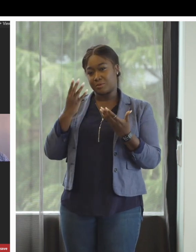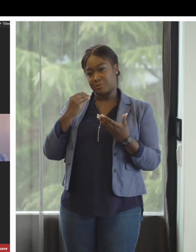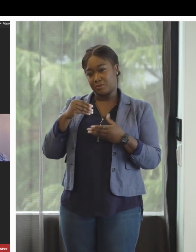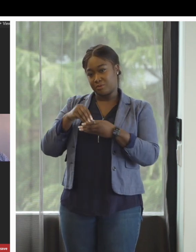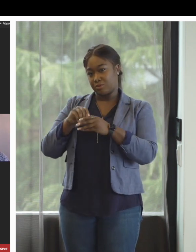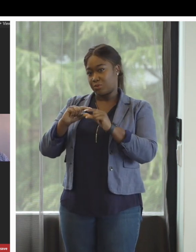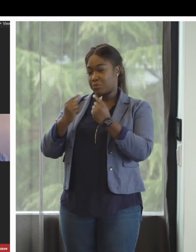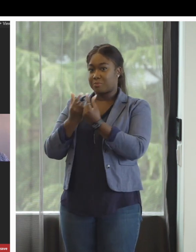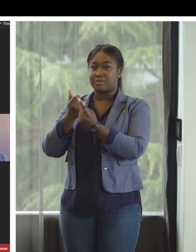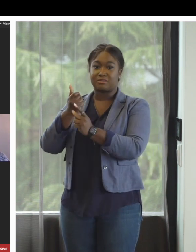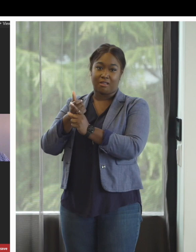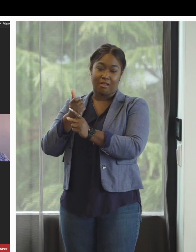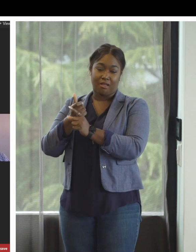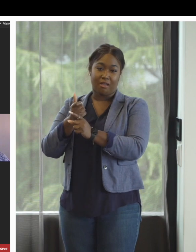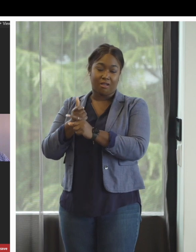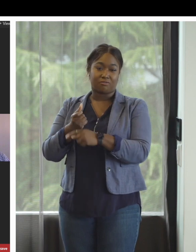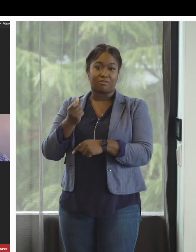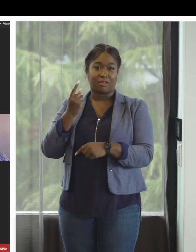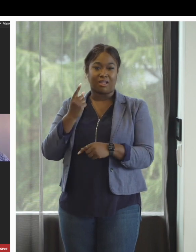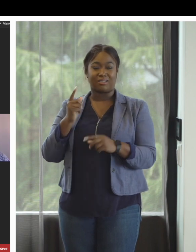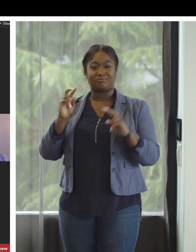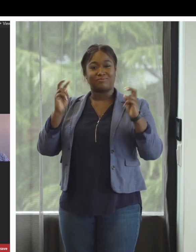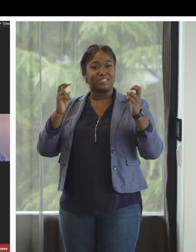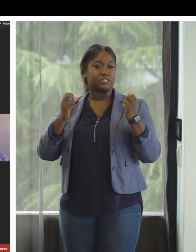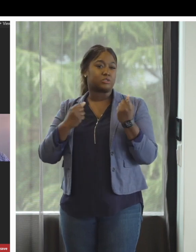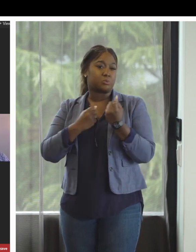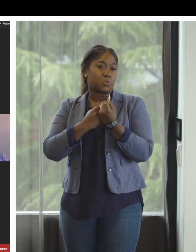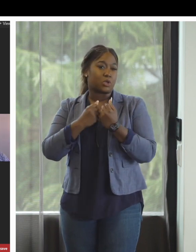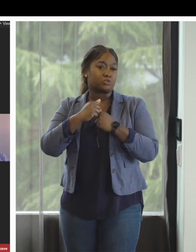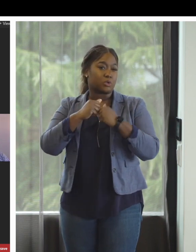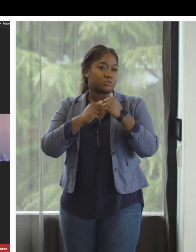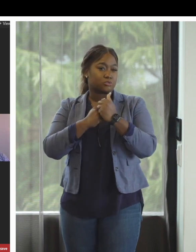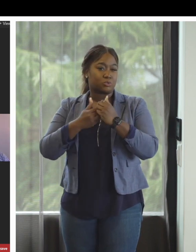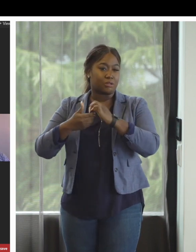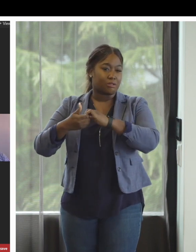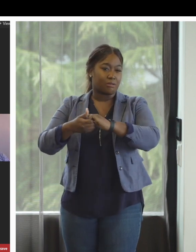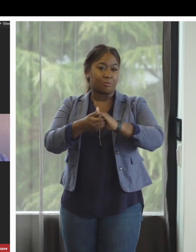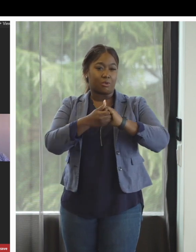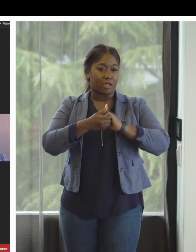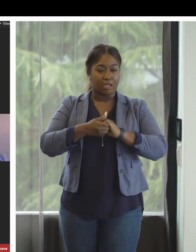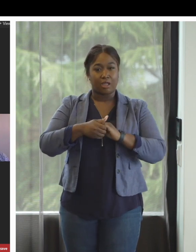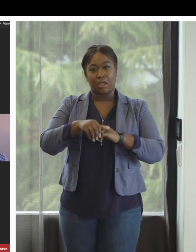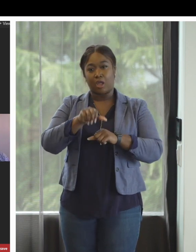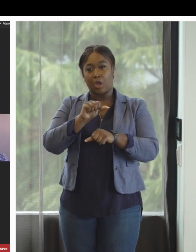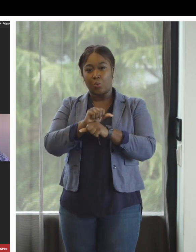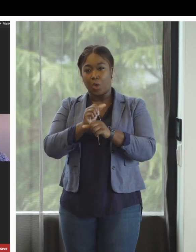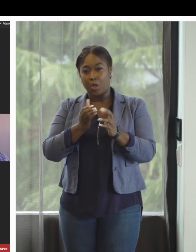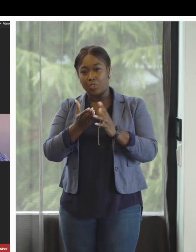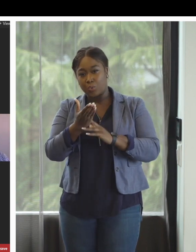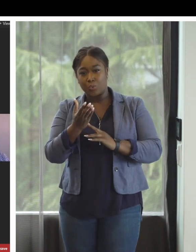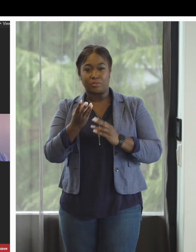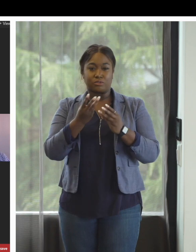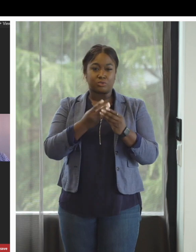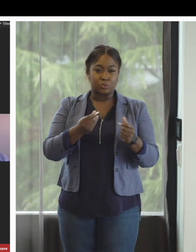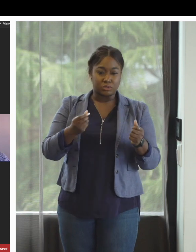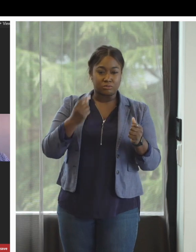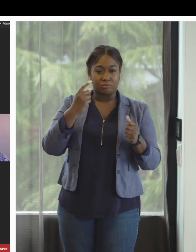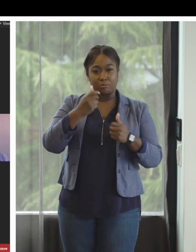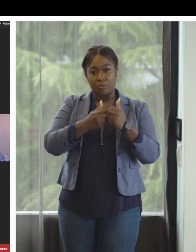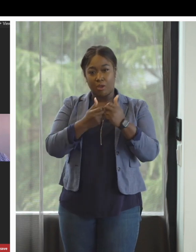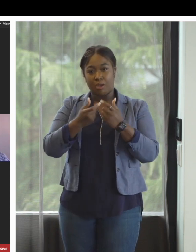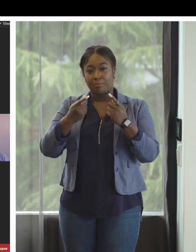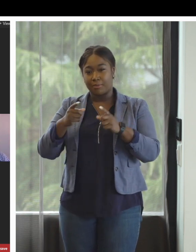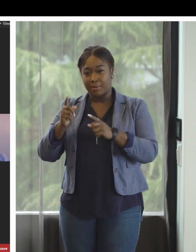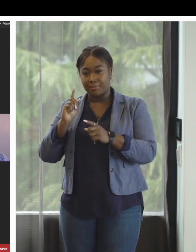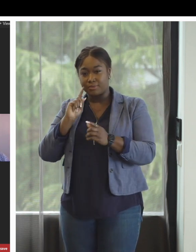it's group. . It started out as public sector.